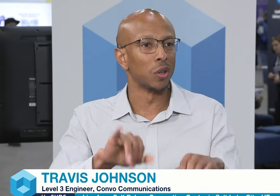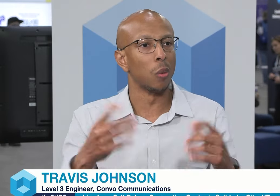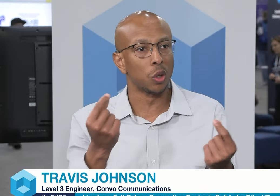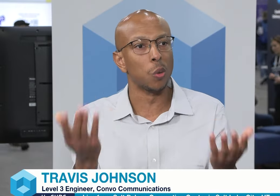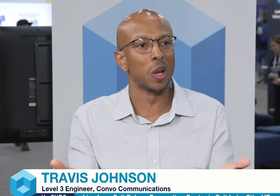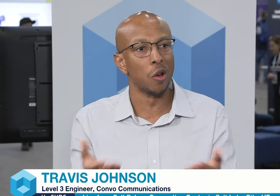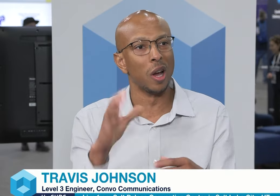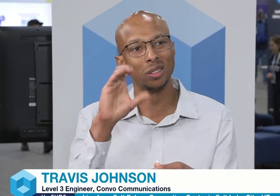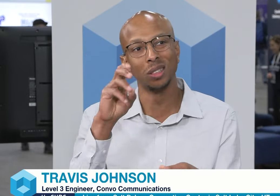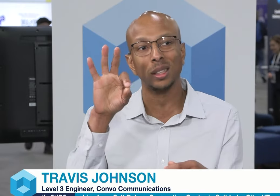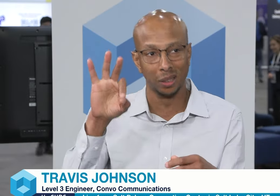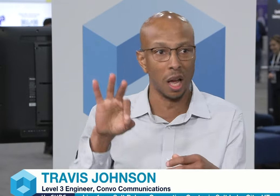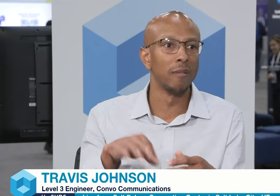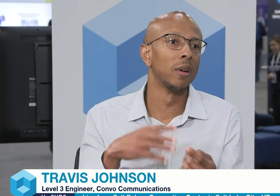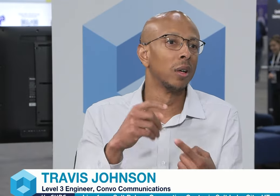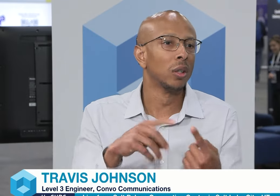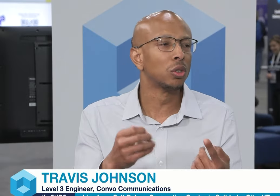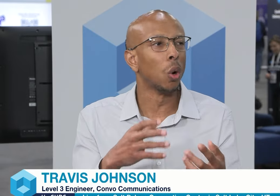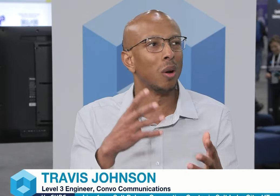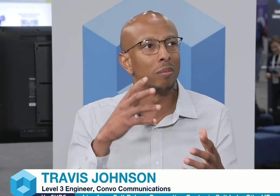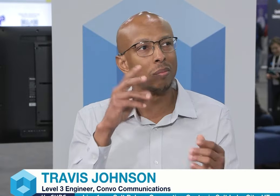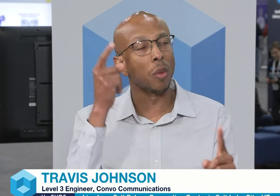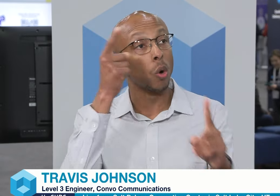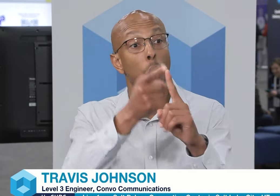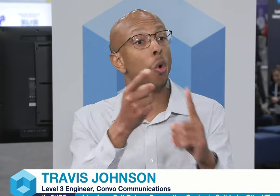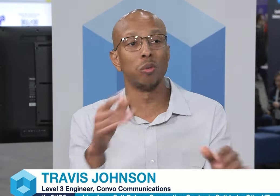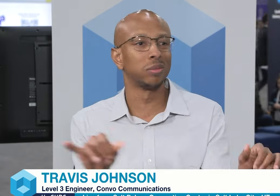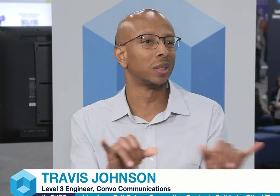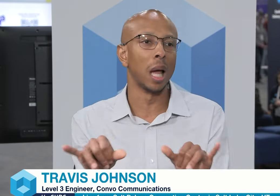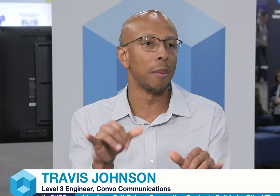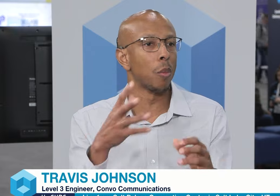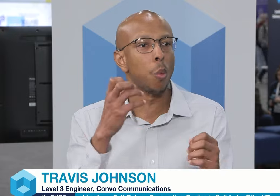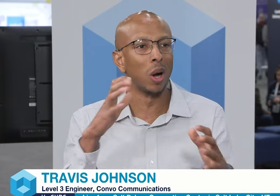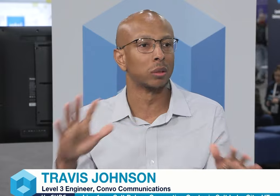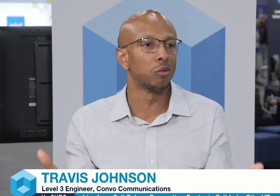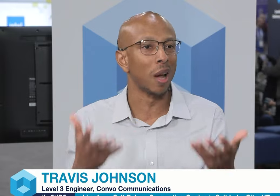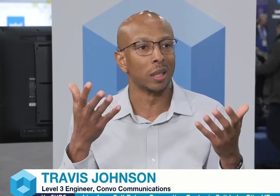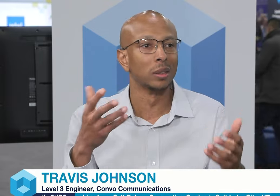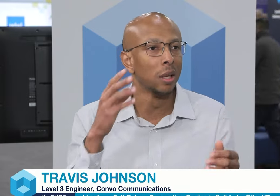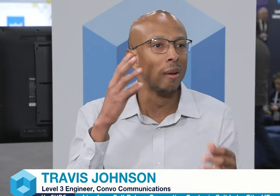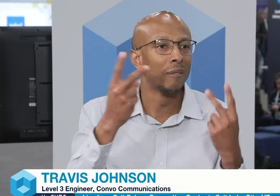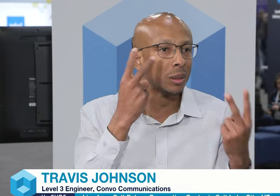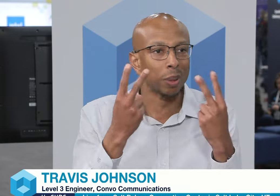and the BIPOC Working Group, and both of those fall under the label of DEI. But the goals are very similar.